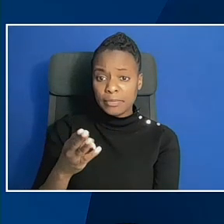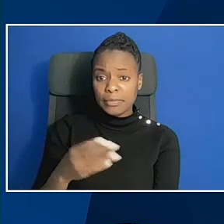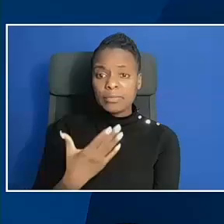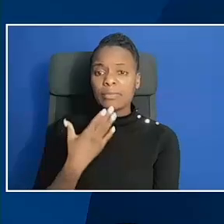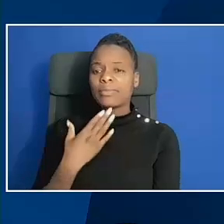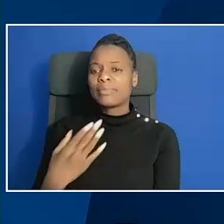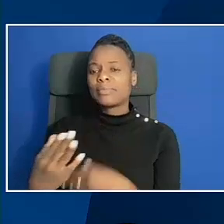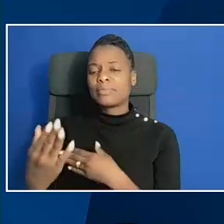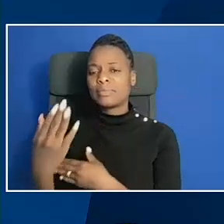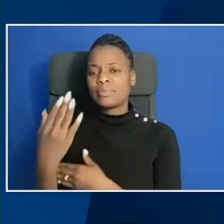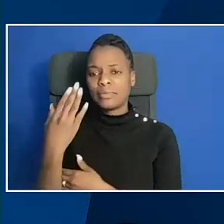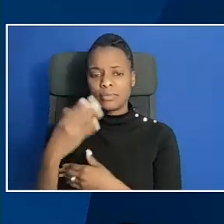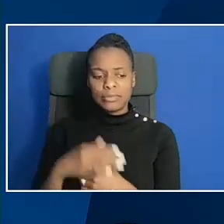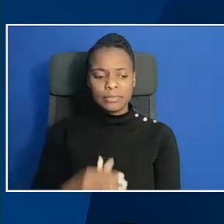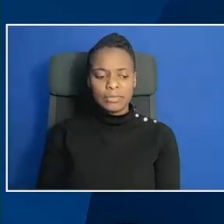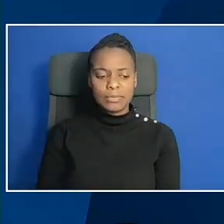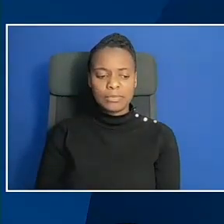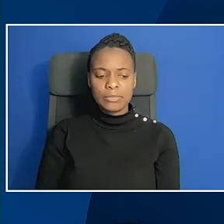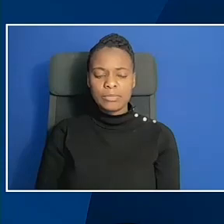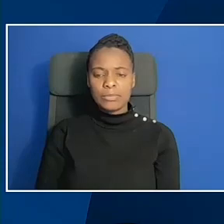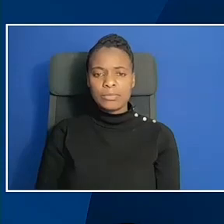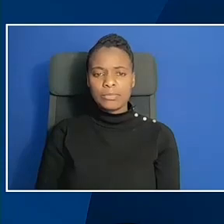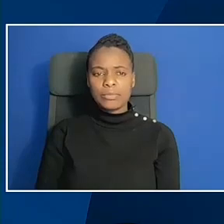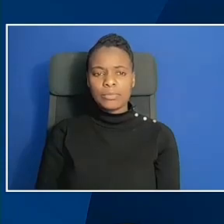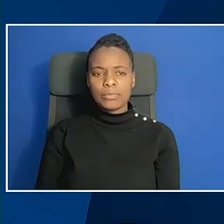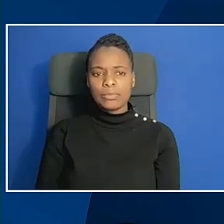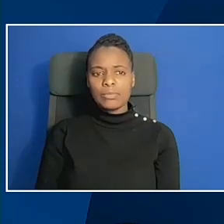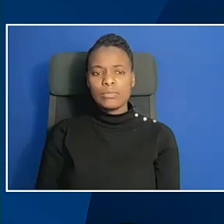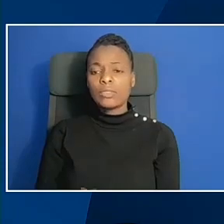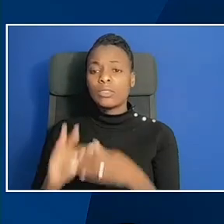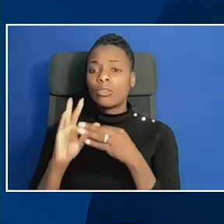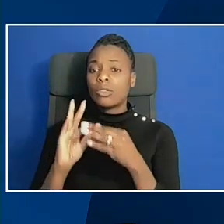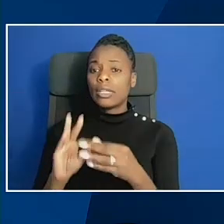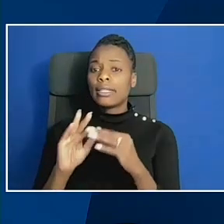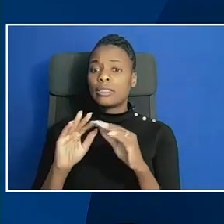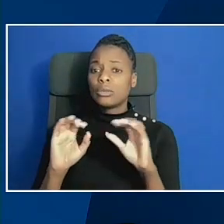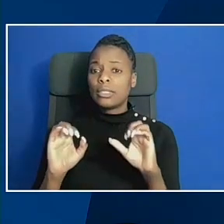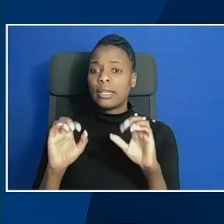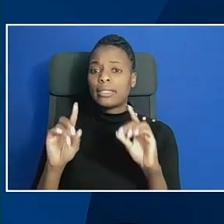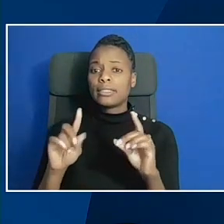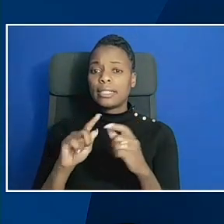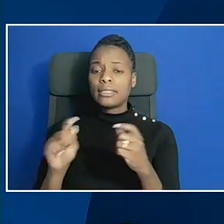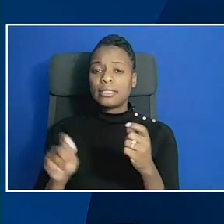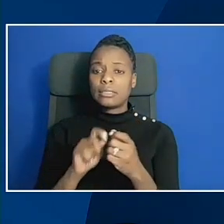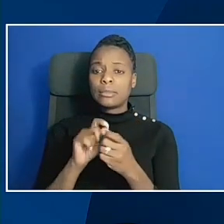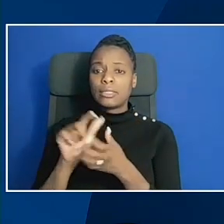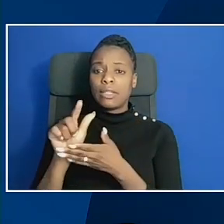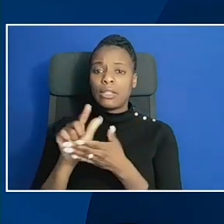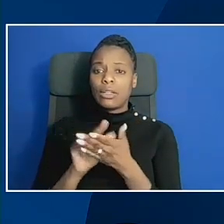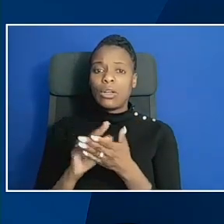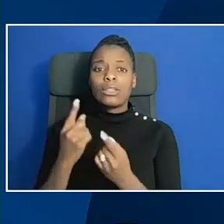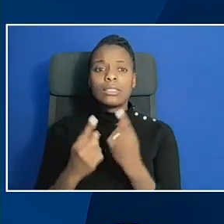the education-specific laws, I think, Greg, you asked for maybe feedback or